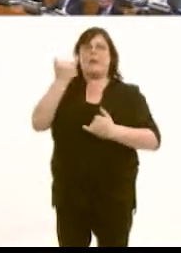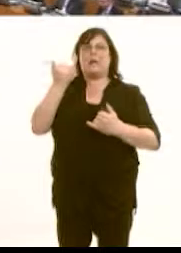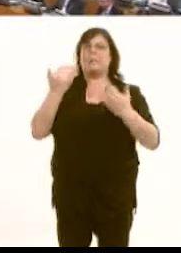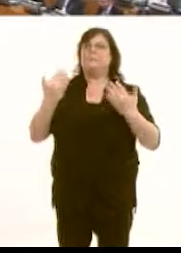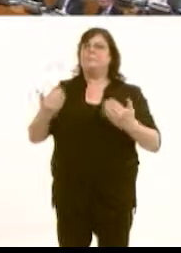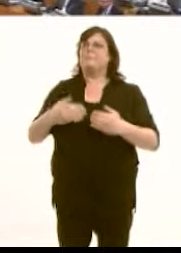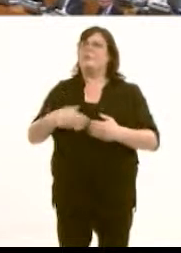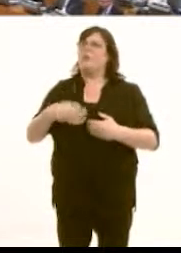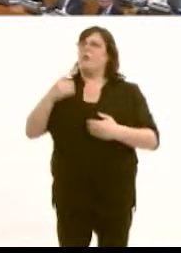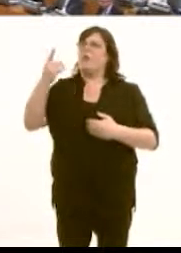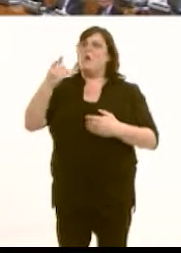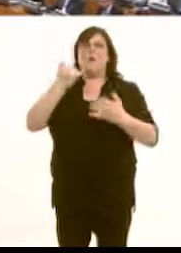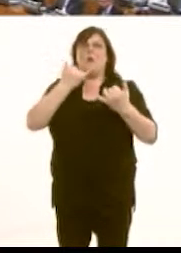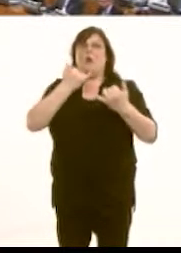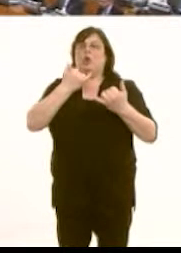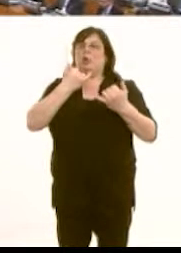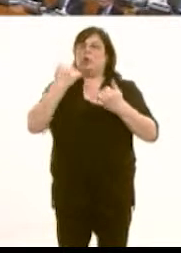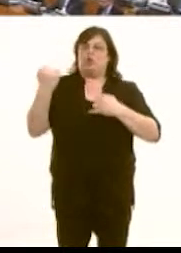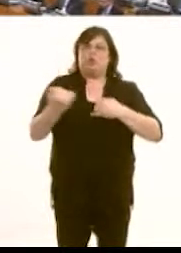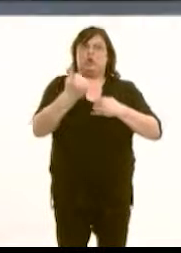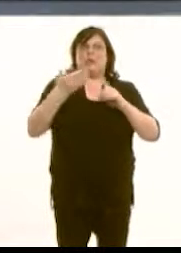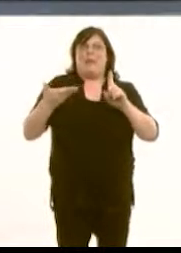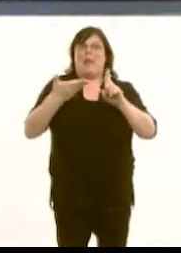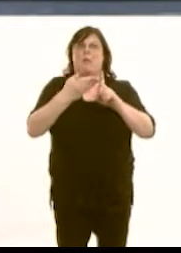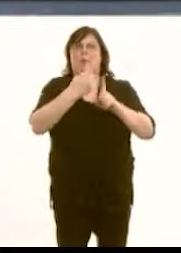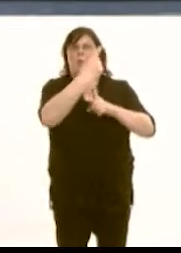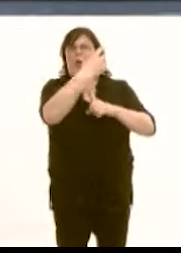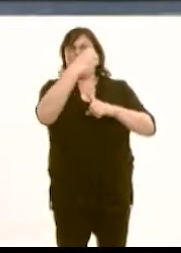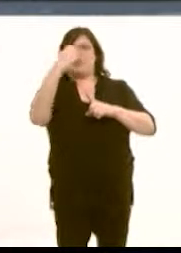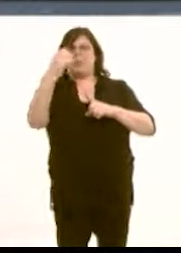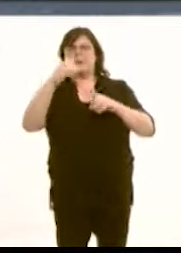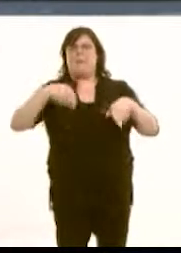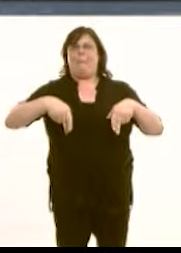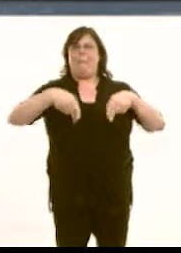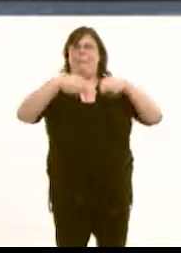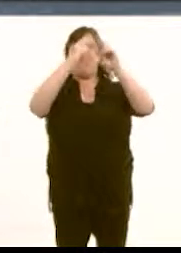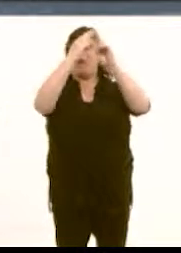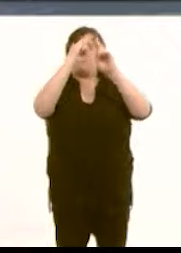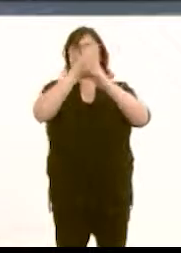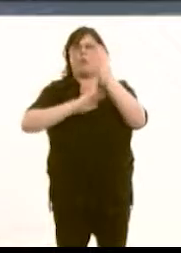hundreds of masts across the UK to prevent notspots, but the Government in Westminster